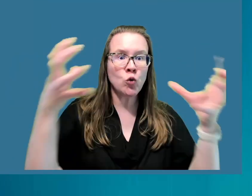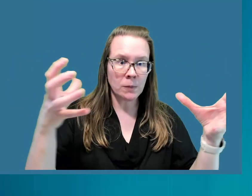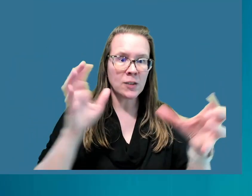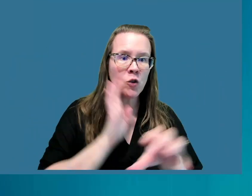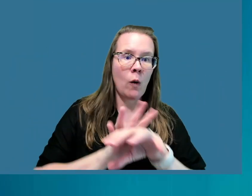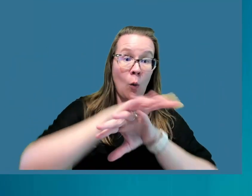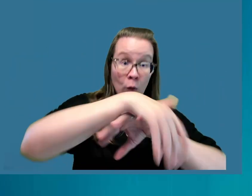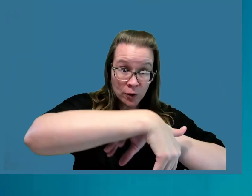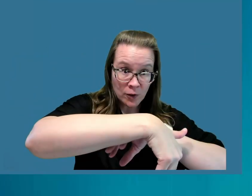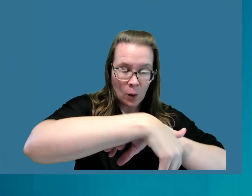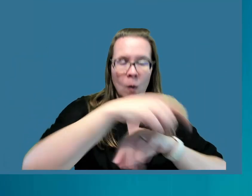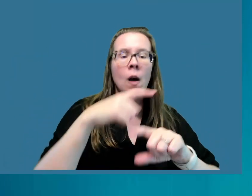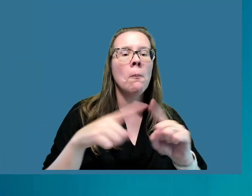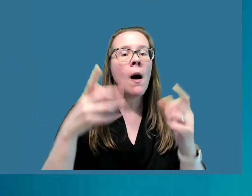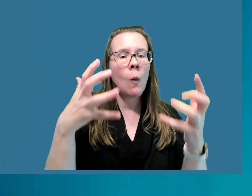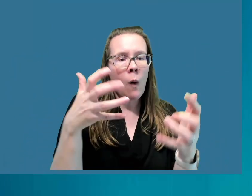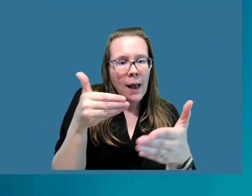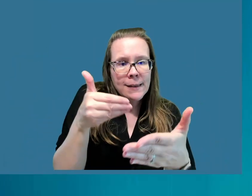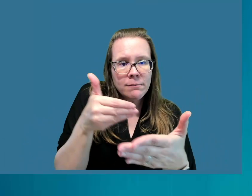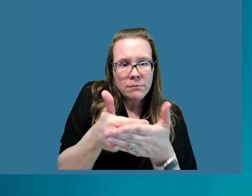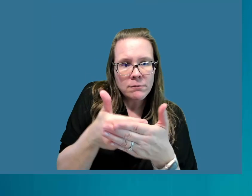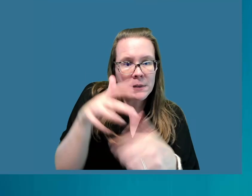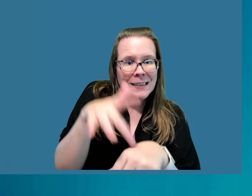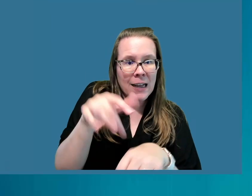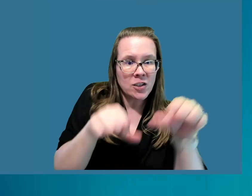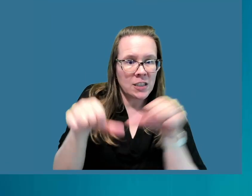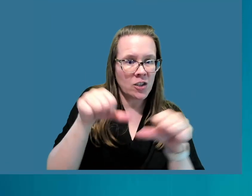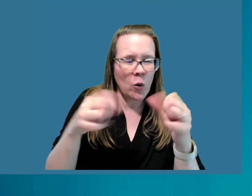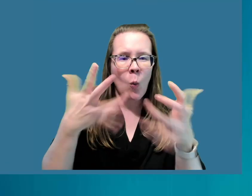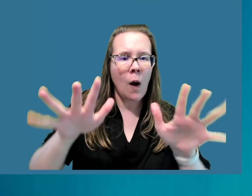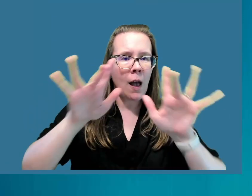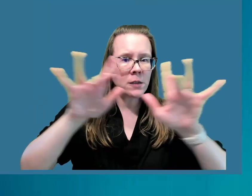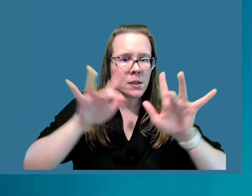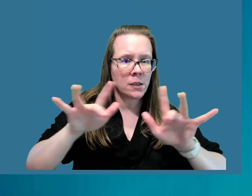touching each other, and in close proximity. So it kind of fills up the whole cookie.